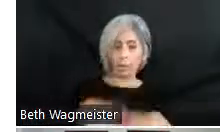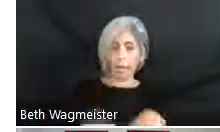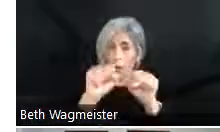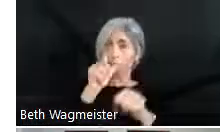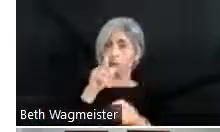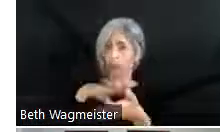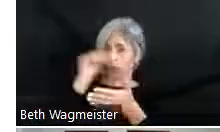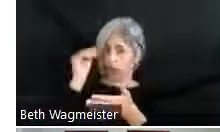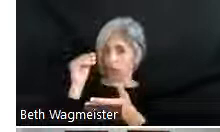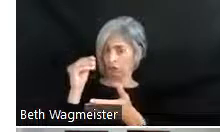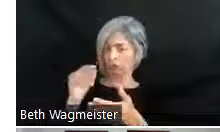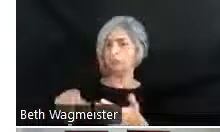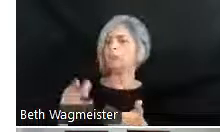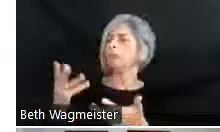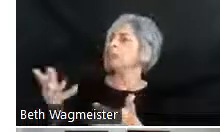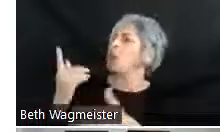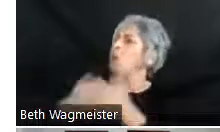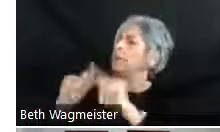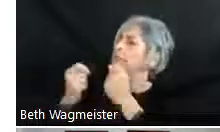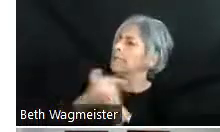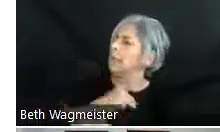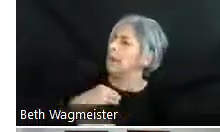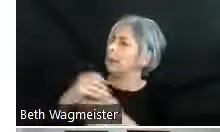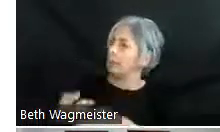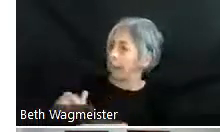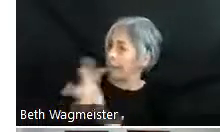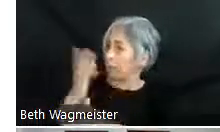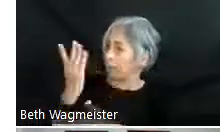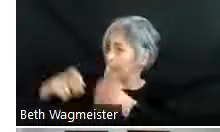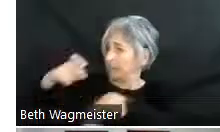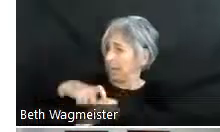already talked about that. What team member could I borrow time from to make them an accessibility